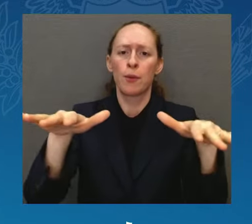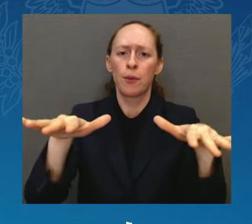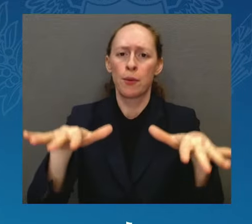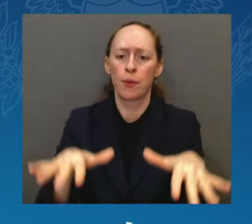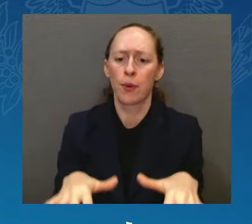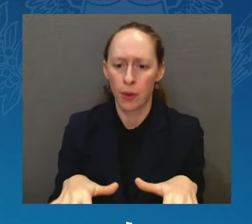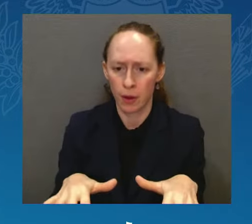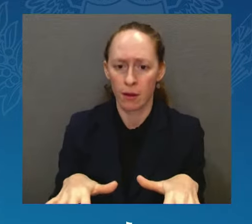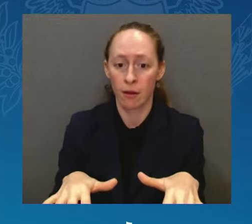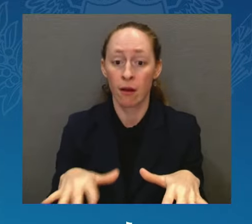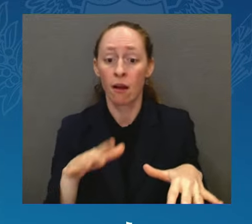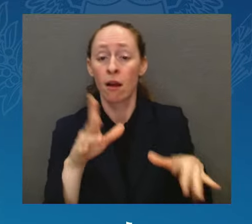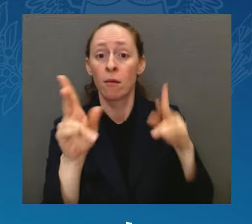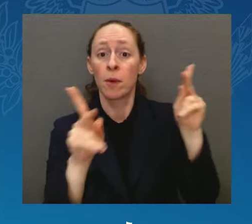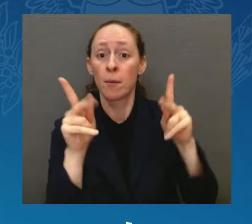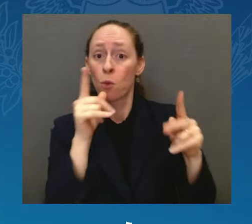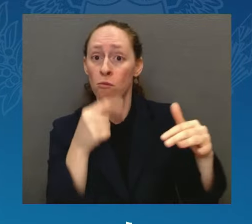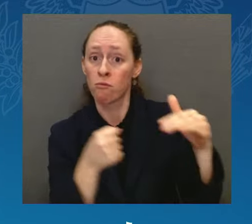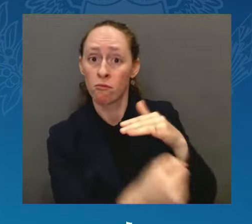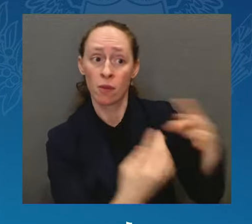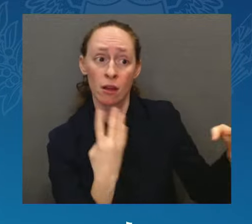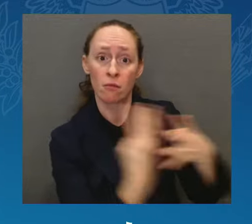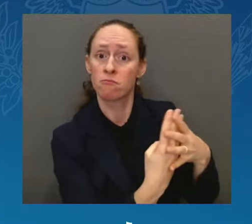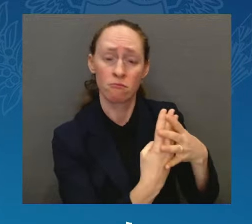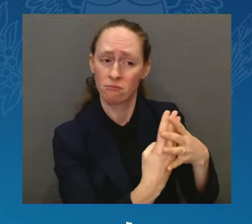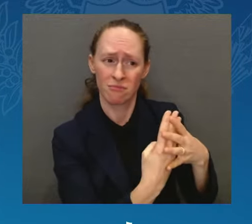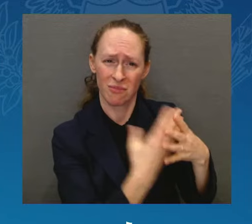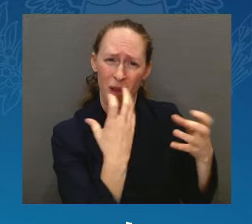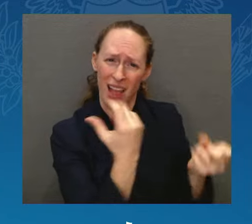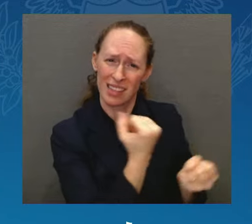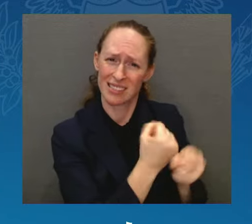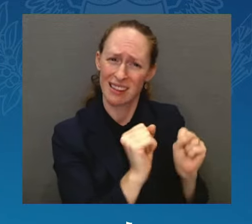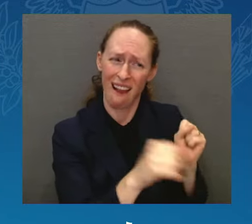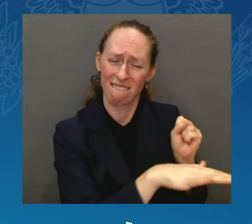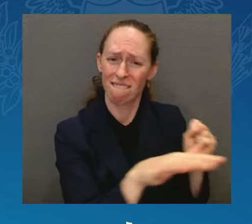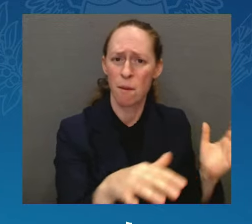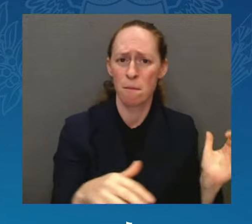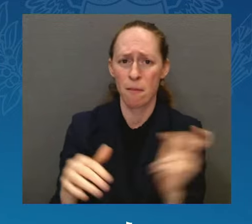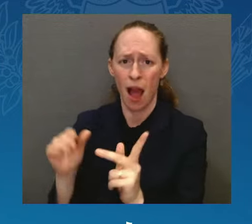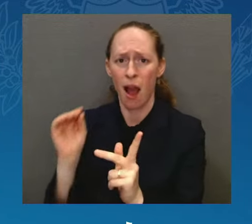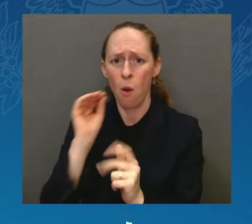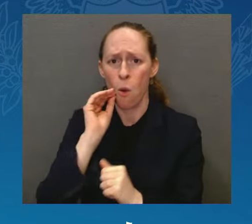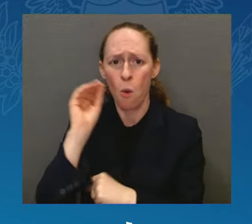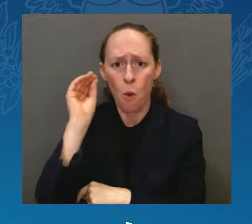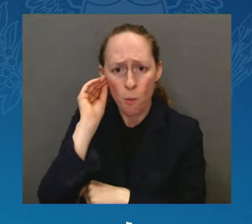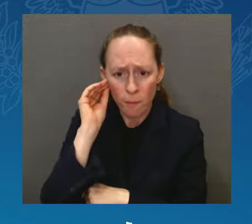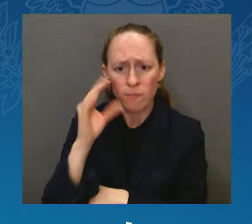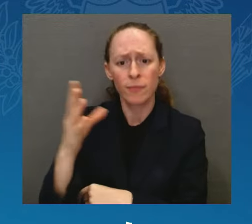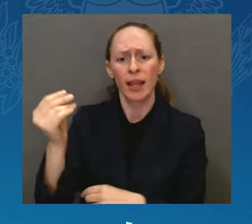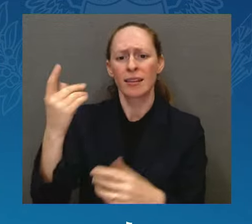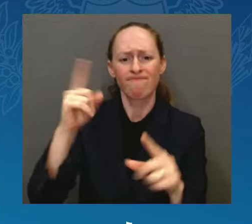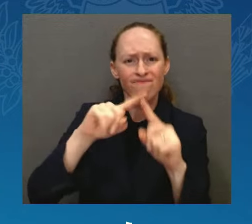and urgently address the humanitarian crisis in Gaza to aid innocent civilians who are suffering.